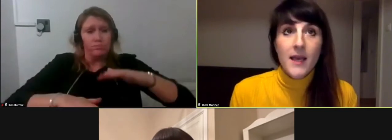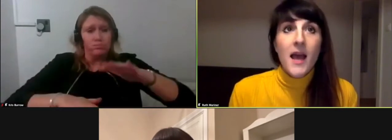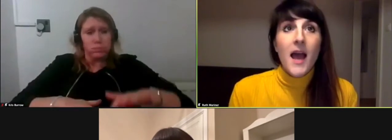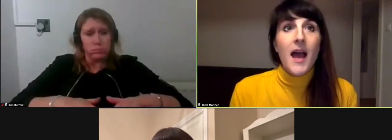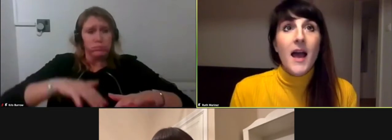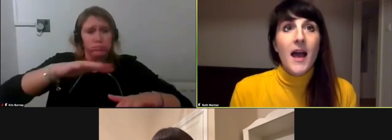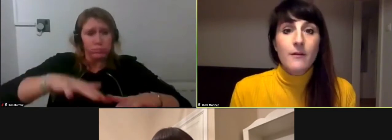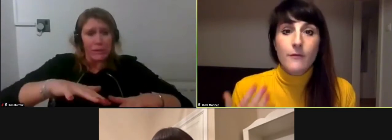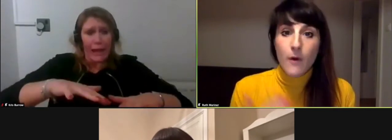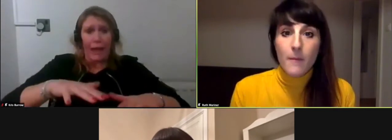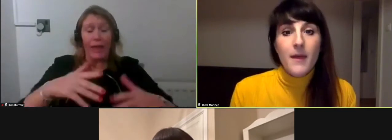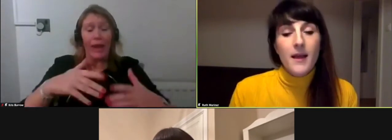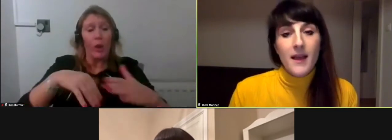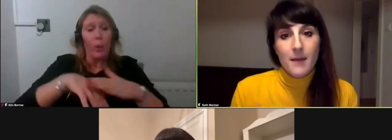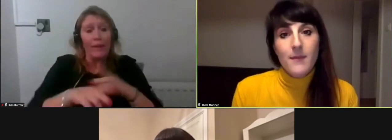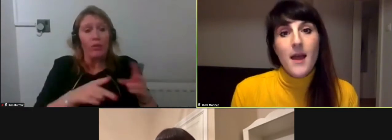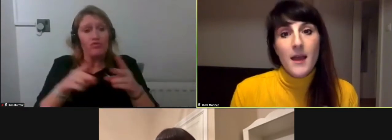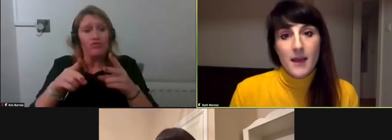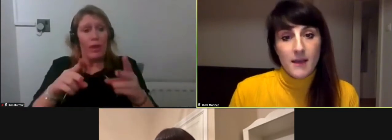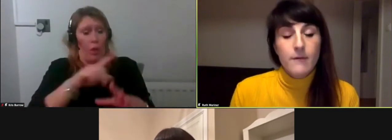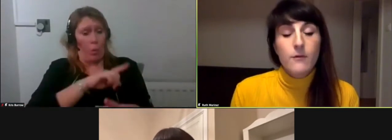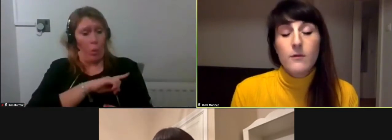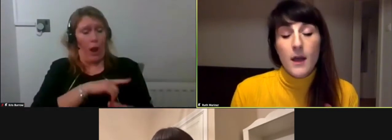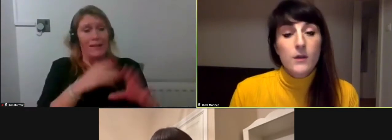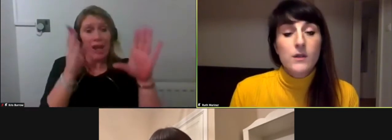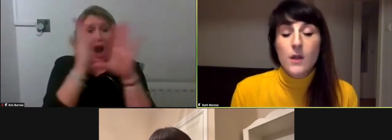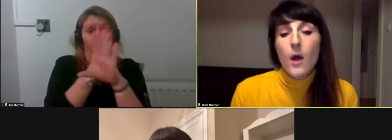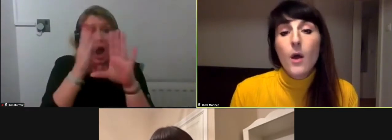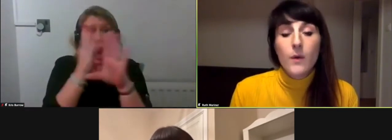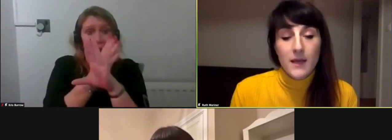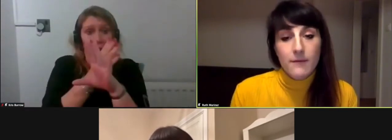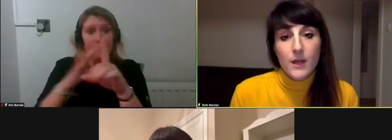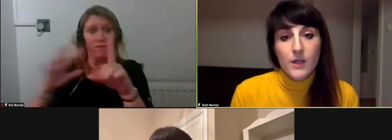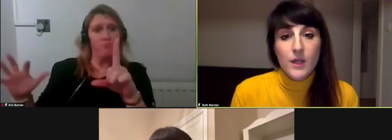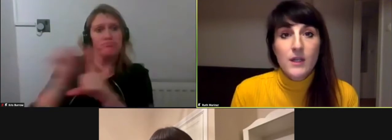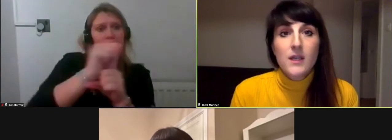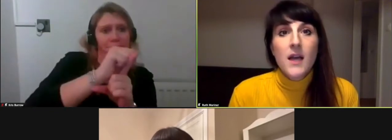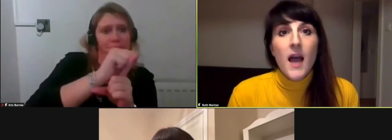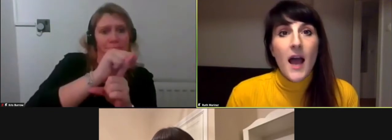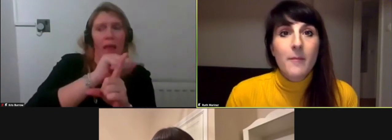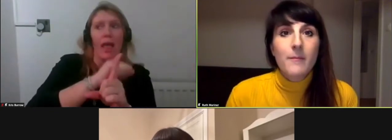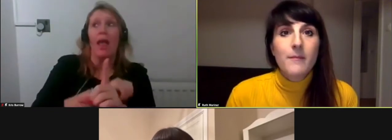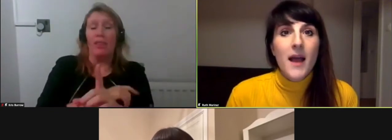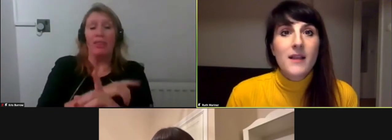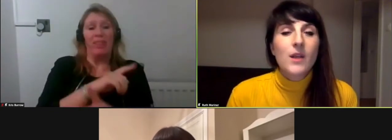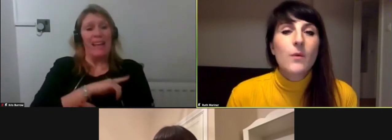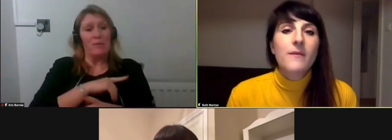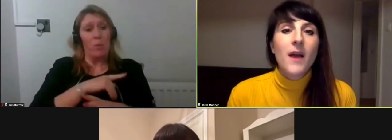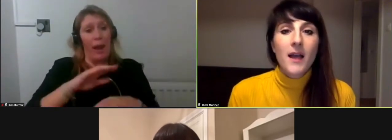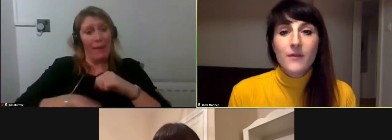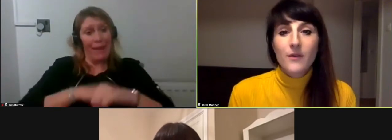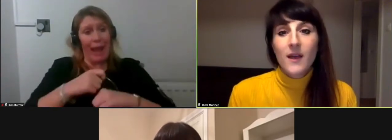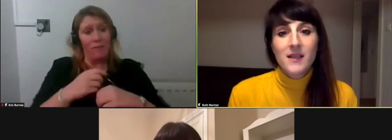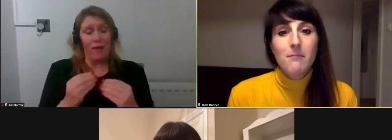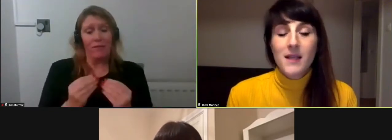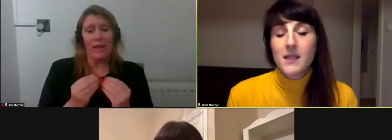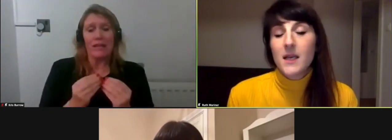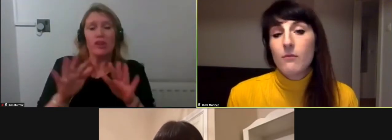prey and from that came their slow evolution. So, we've kind of created a